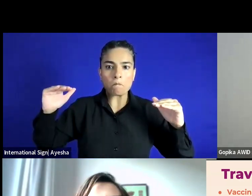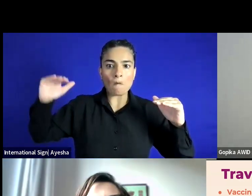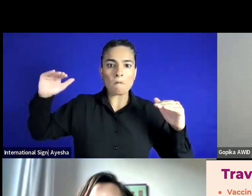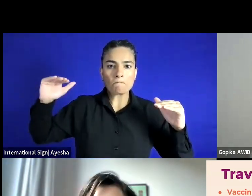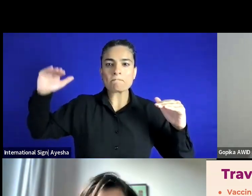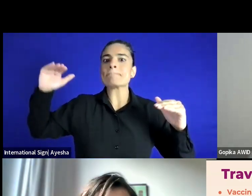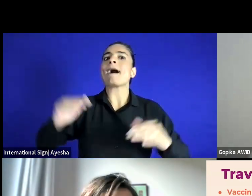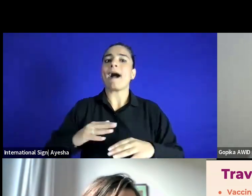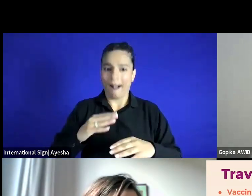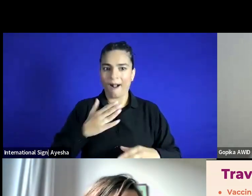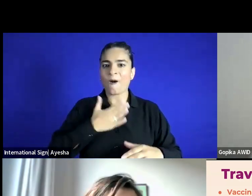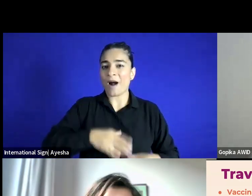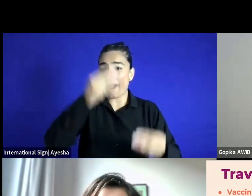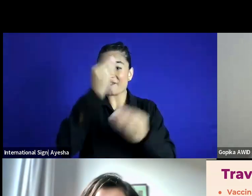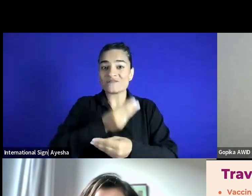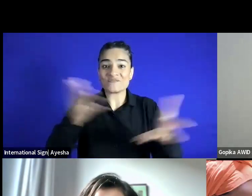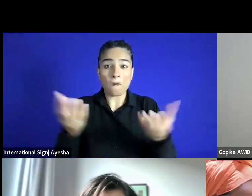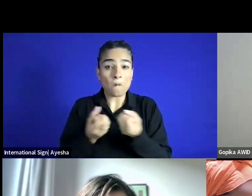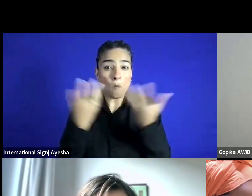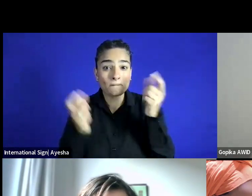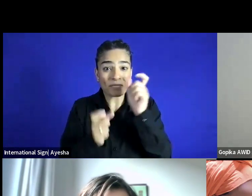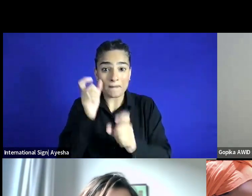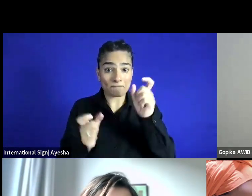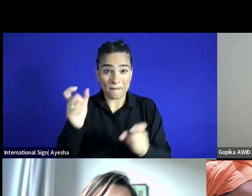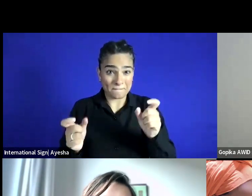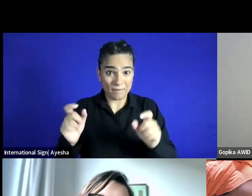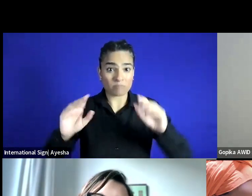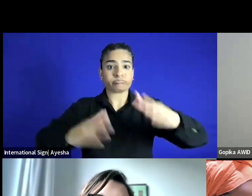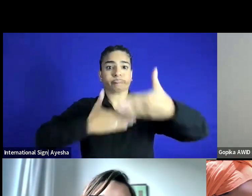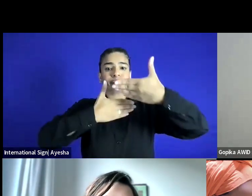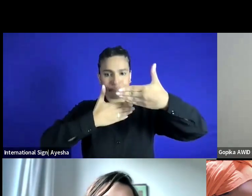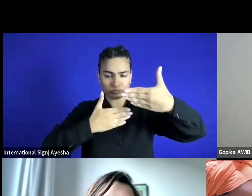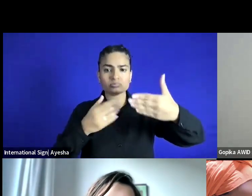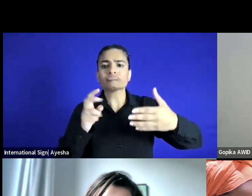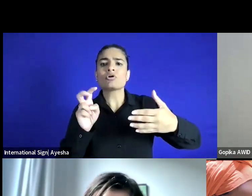And if we can go back a slide because, I'll, I'll let you know. Yep. Yeah. You know, I will keep the chair.